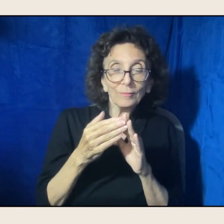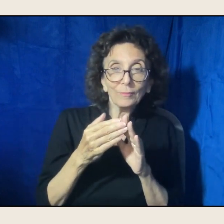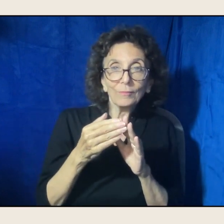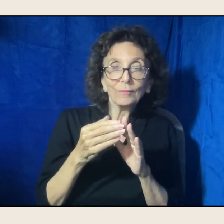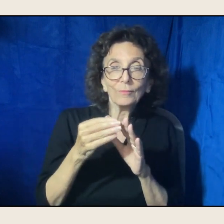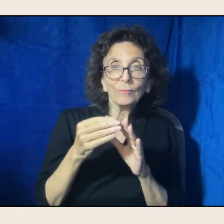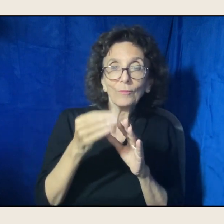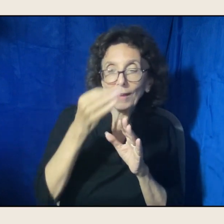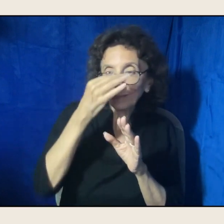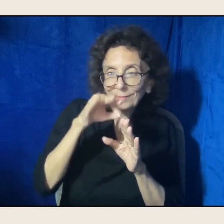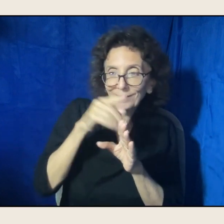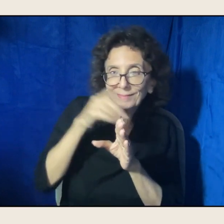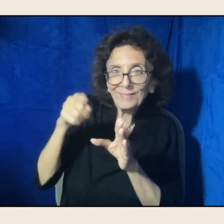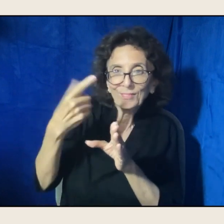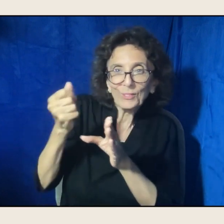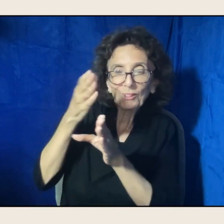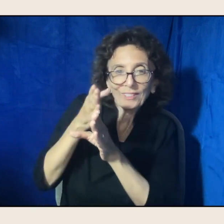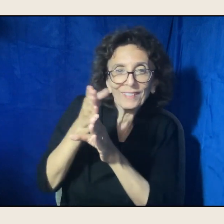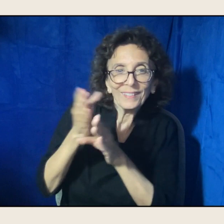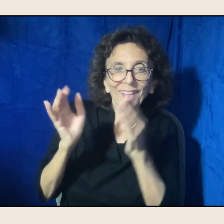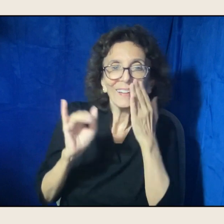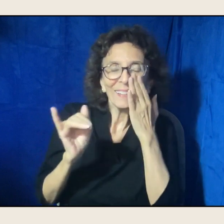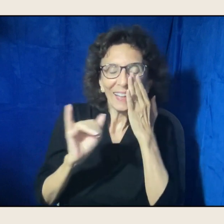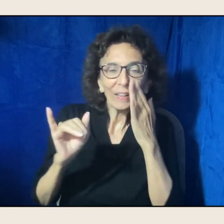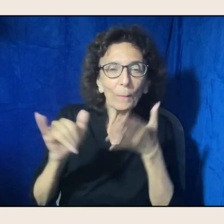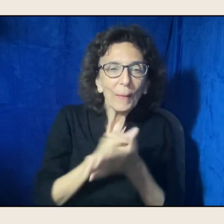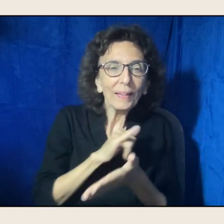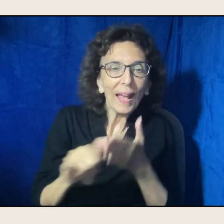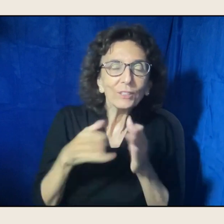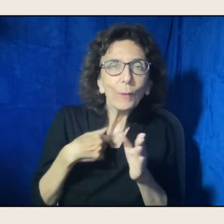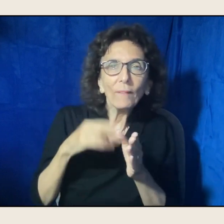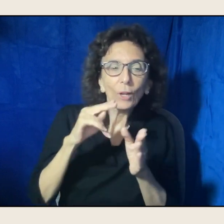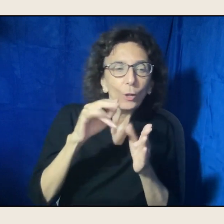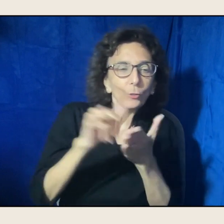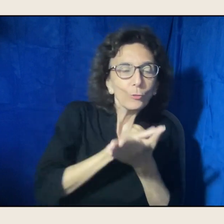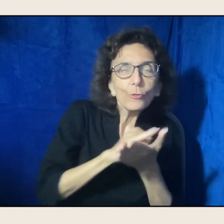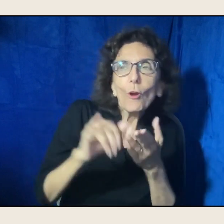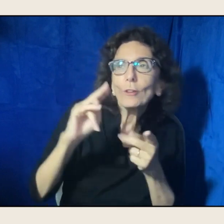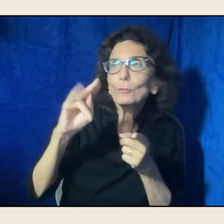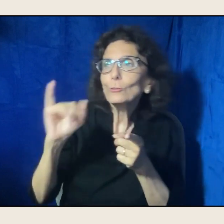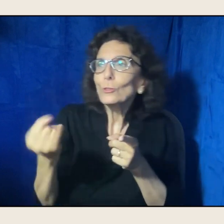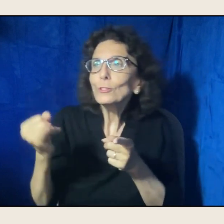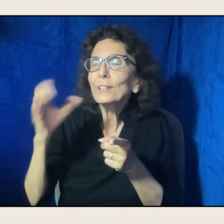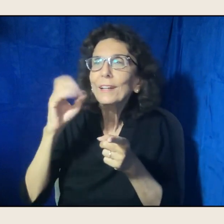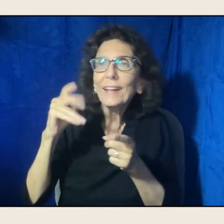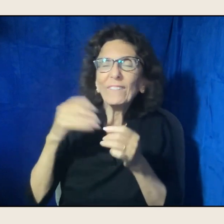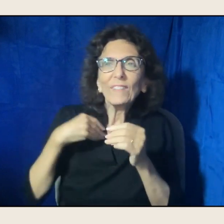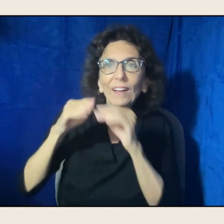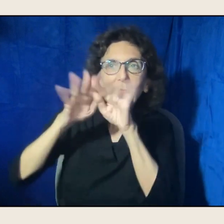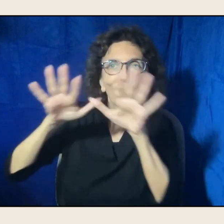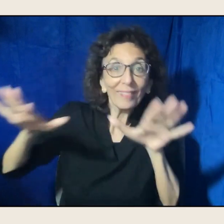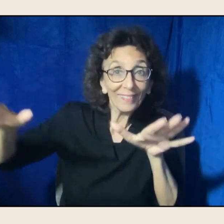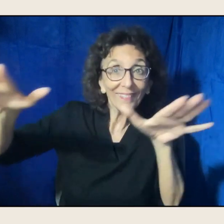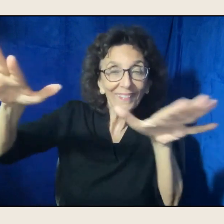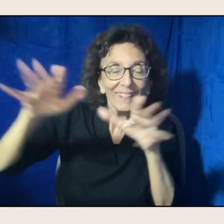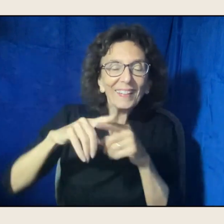Kind of like here in Manhattan, it's like New York, New Jersey, Connecticut is kind of all one area. That's kind of how it works. North Florida, south Georgia.